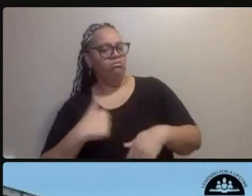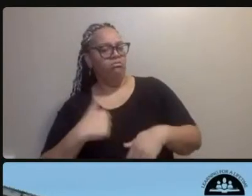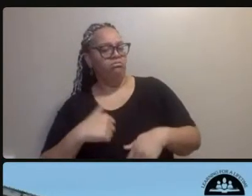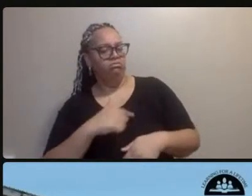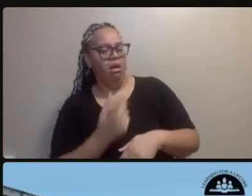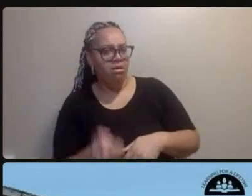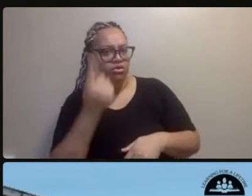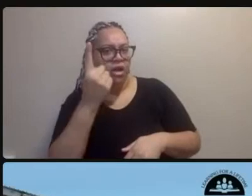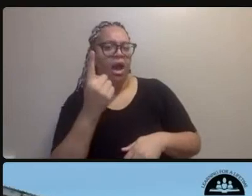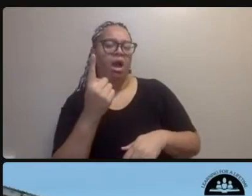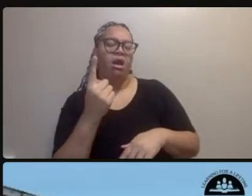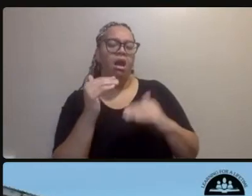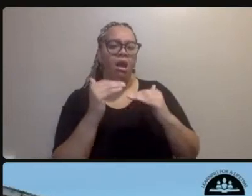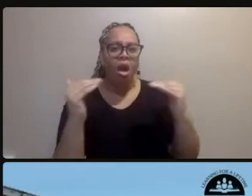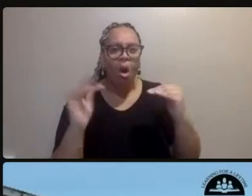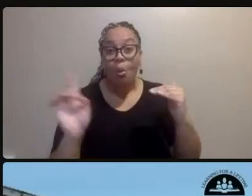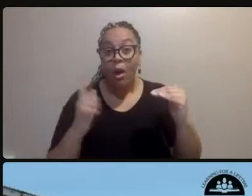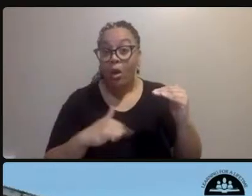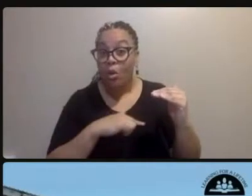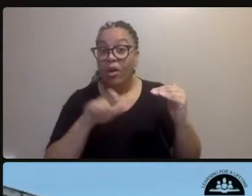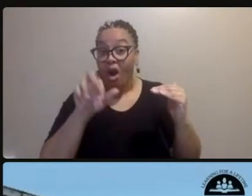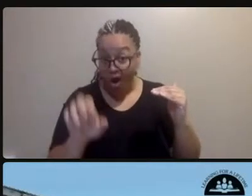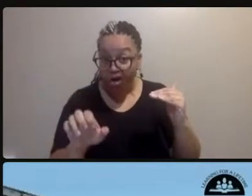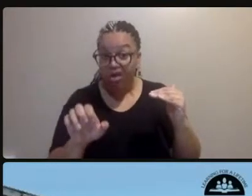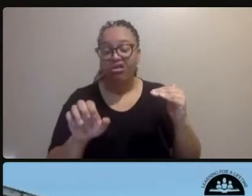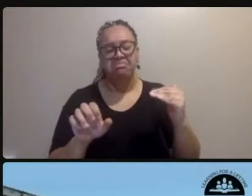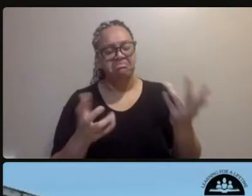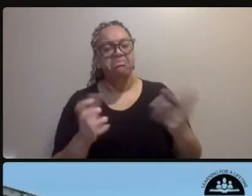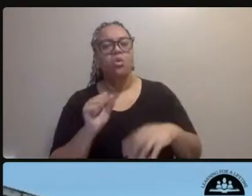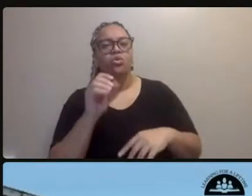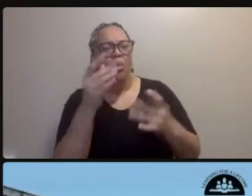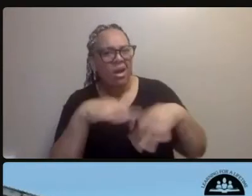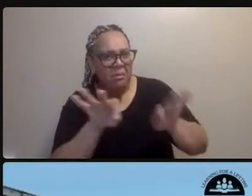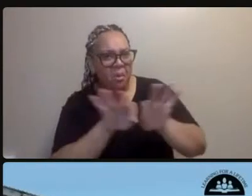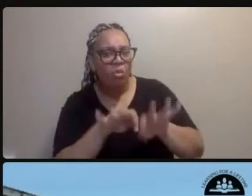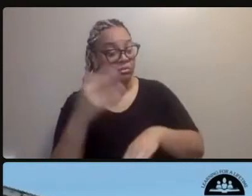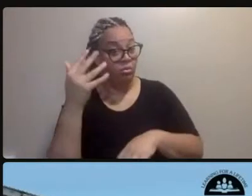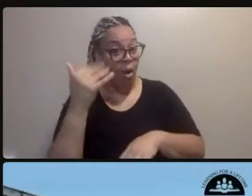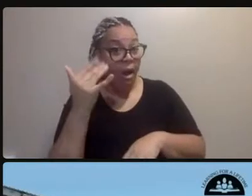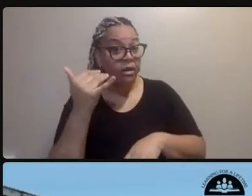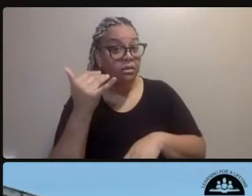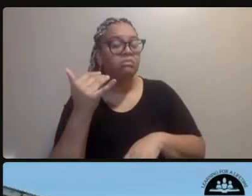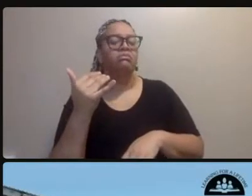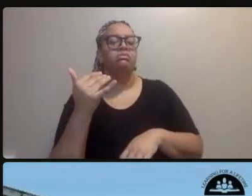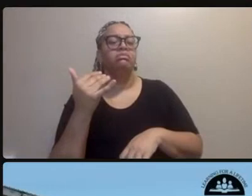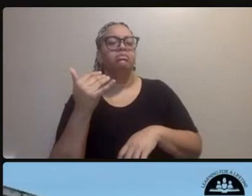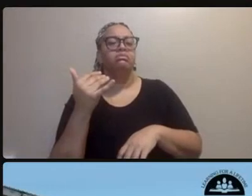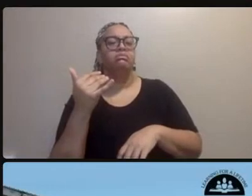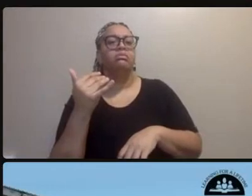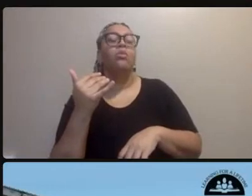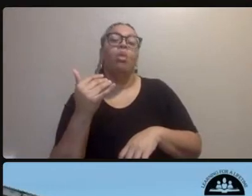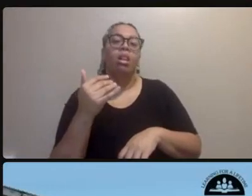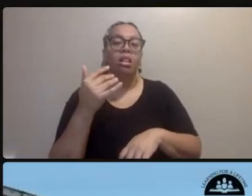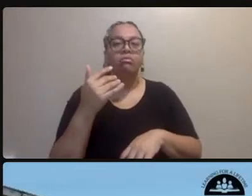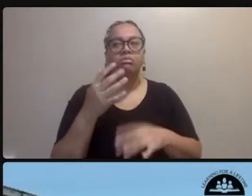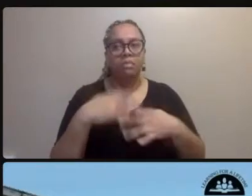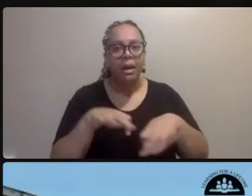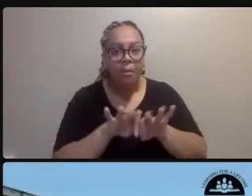GOALS AND I THINK THAT'S AN IMPORTANT PIECE REMEMBER IS THAT IT HELPS US UNDERSTAND